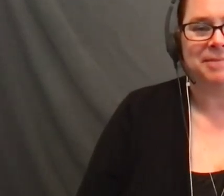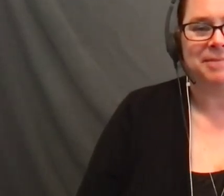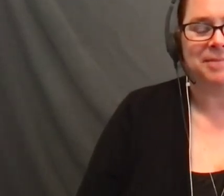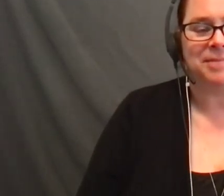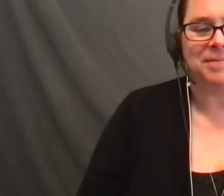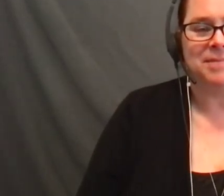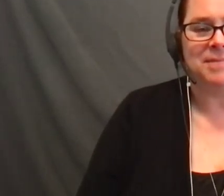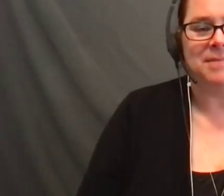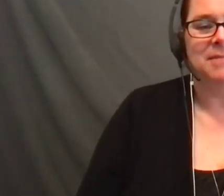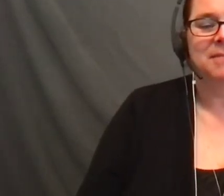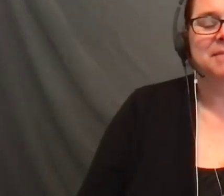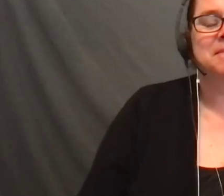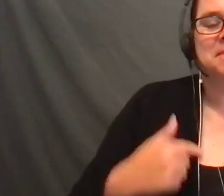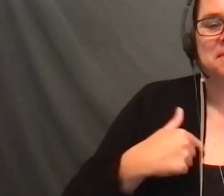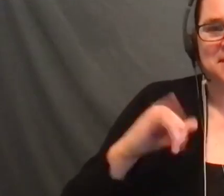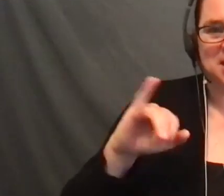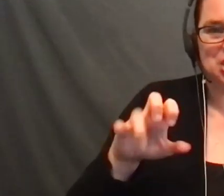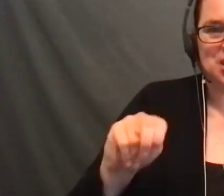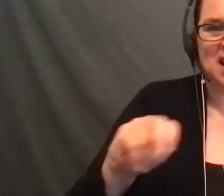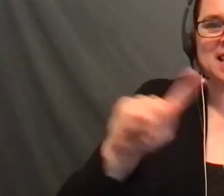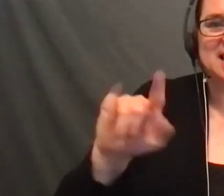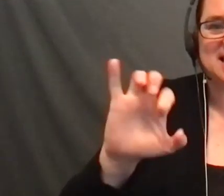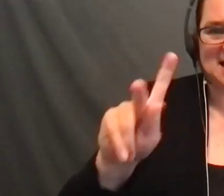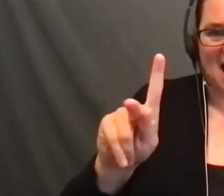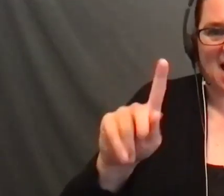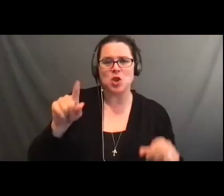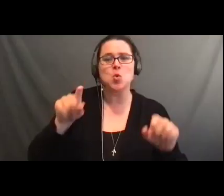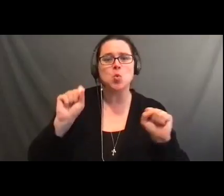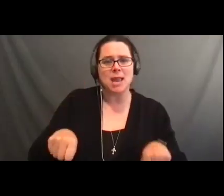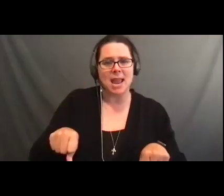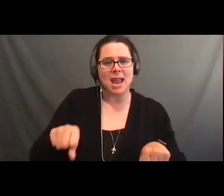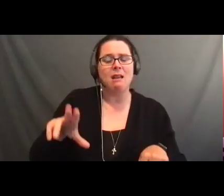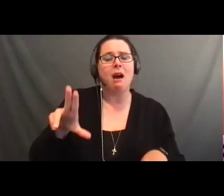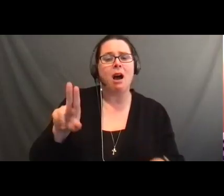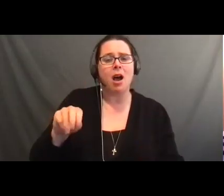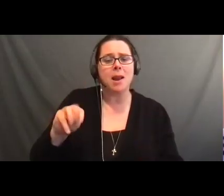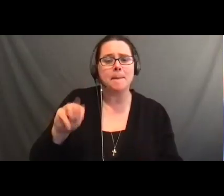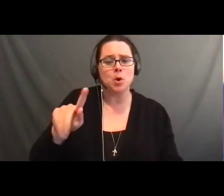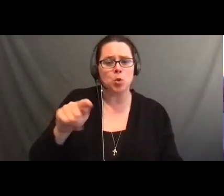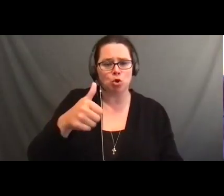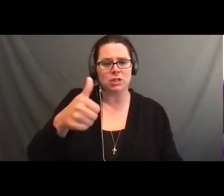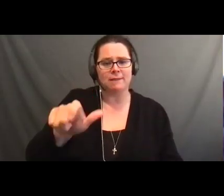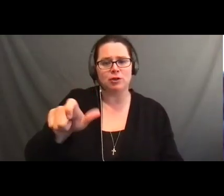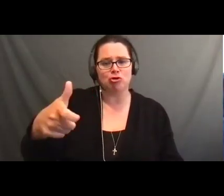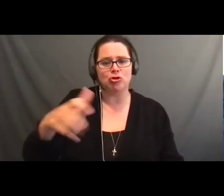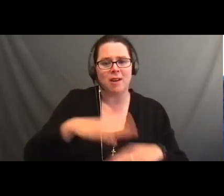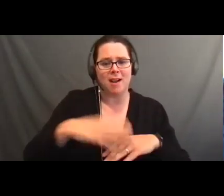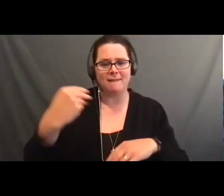Jen: This is Jen. Zack, you should be able to unmute yourself and turn on your video.